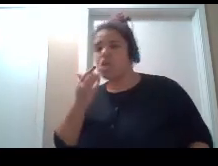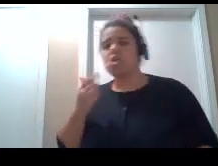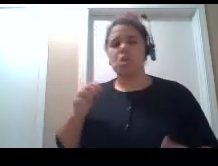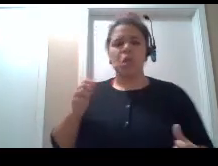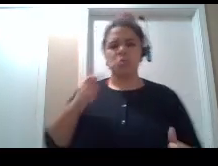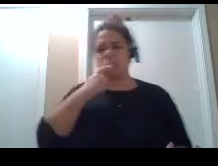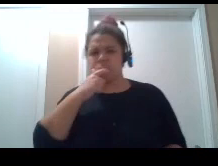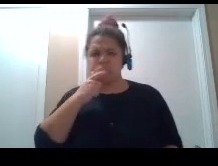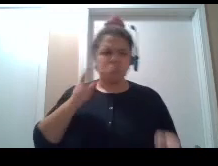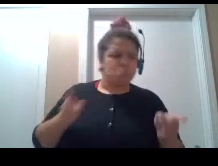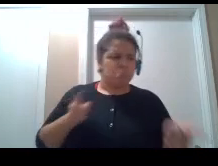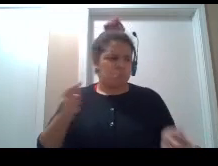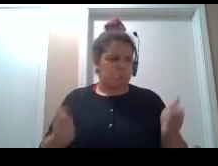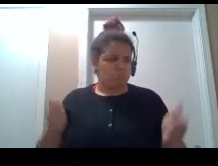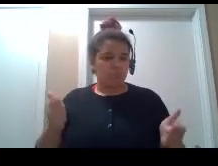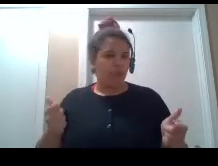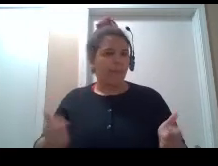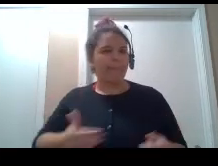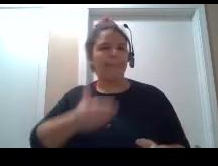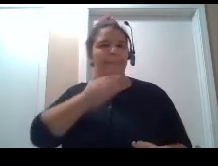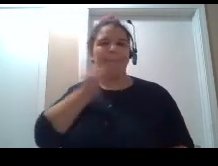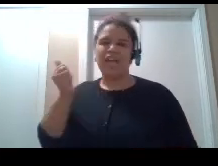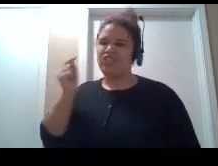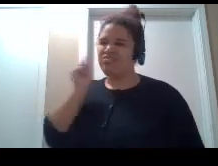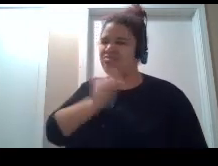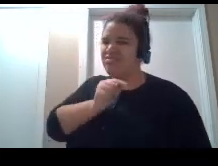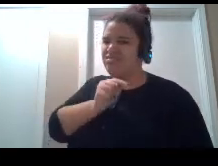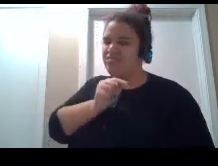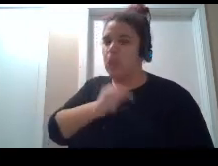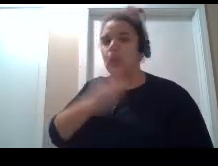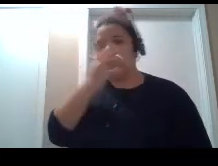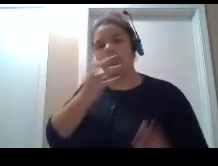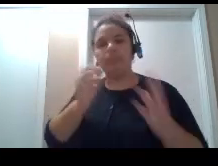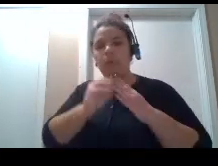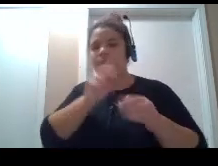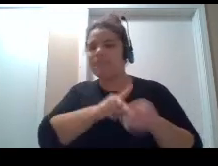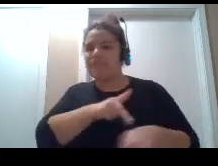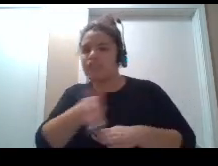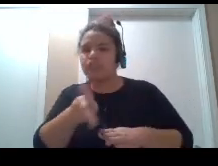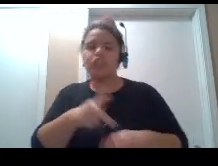will be easier to look more professional, and to control things like lighting and sound quality.